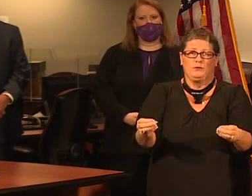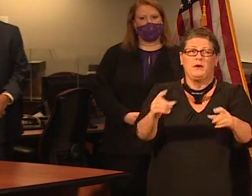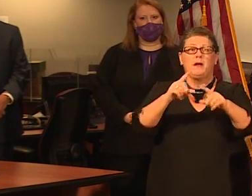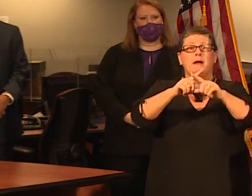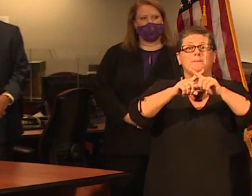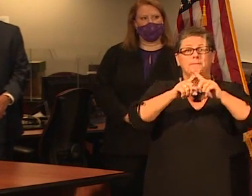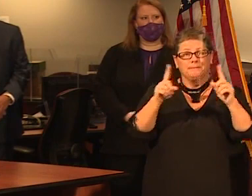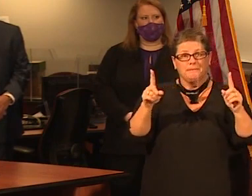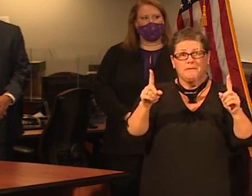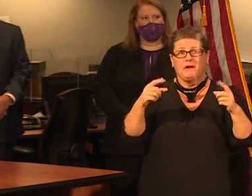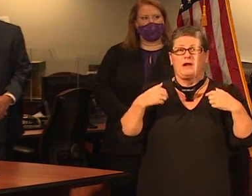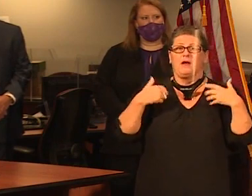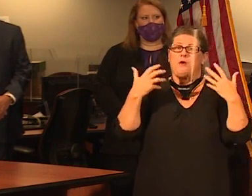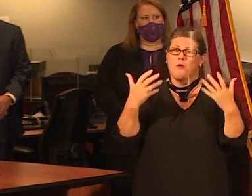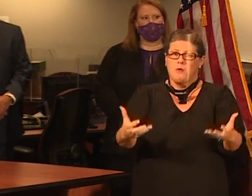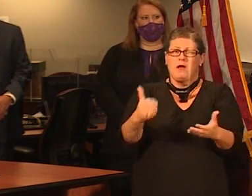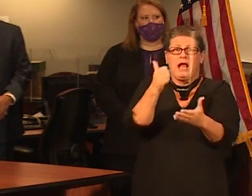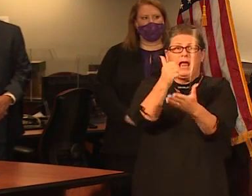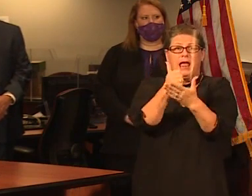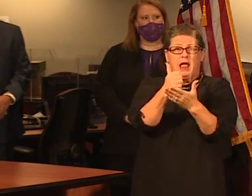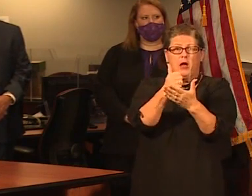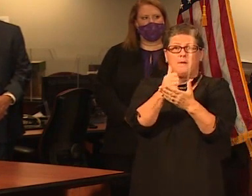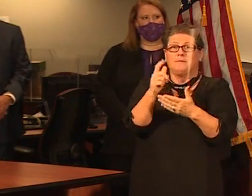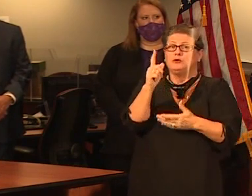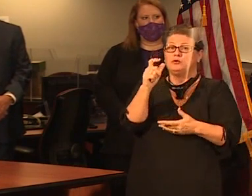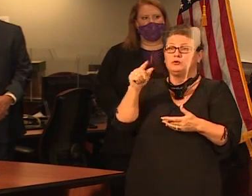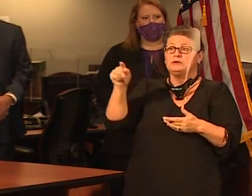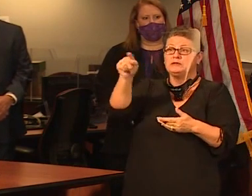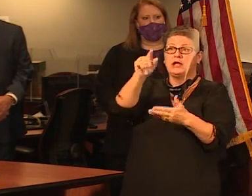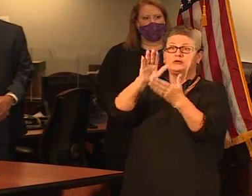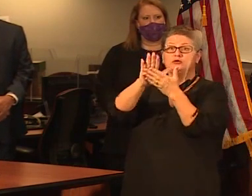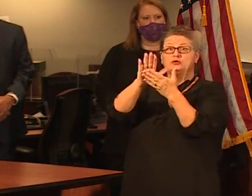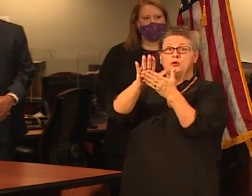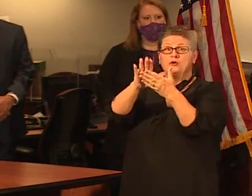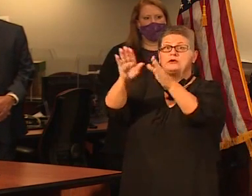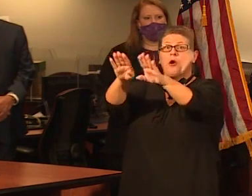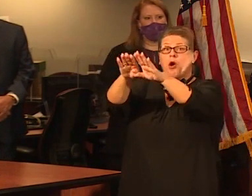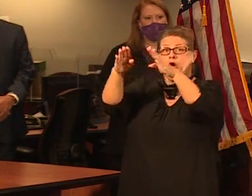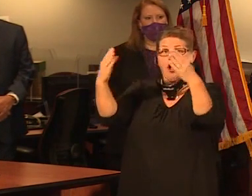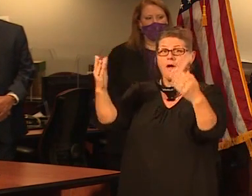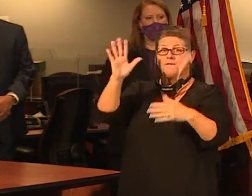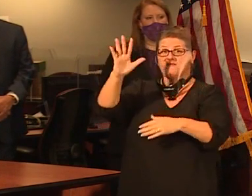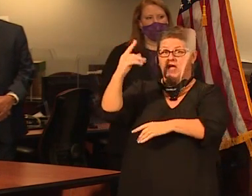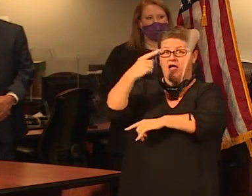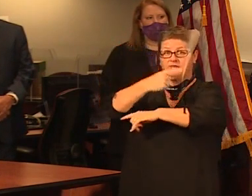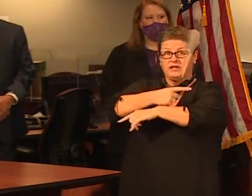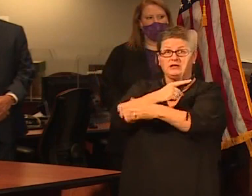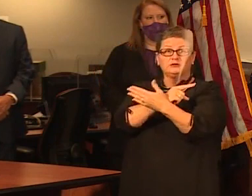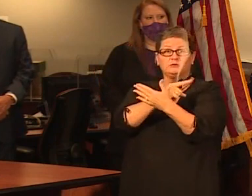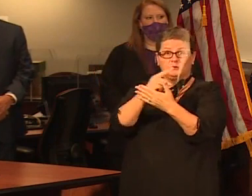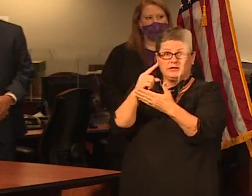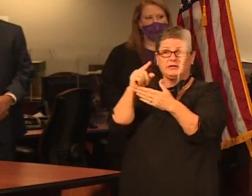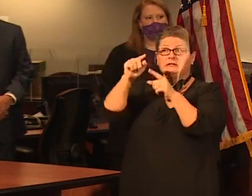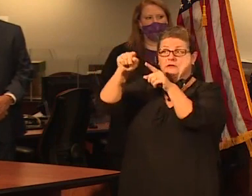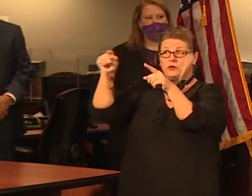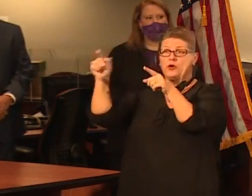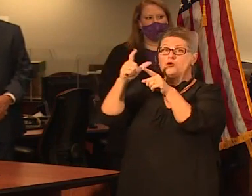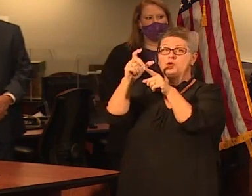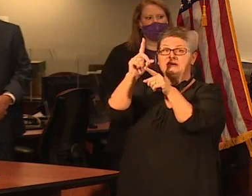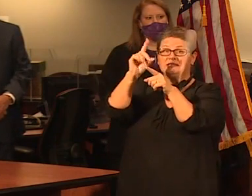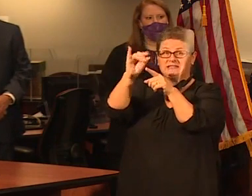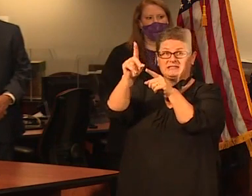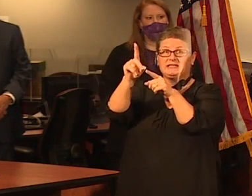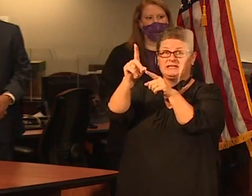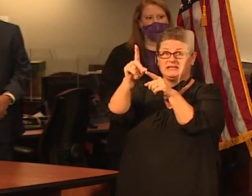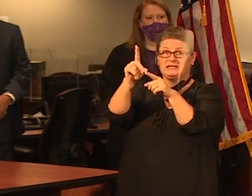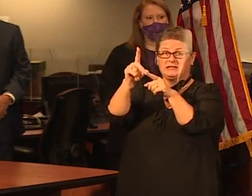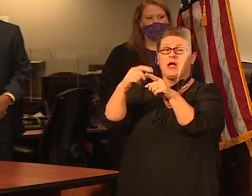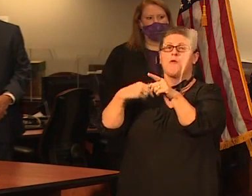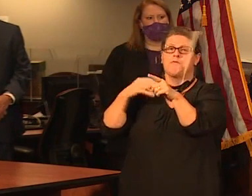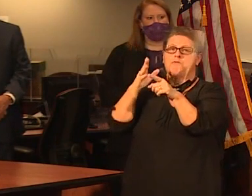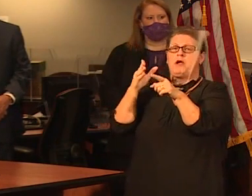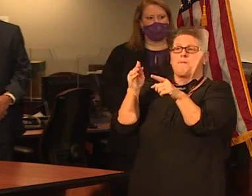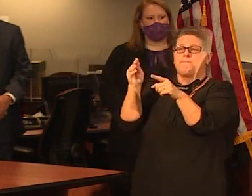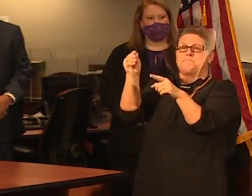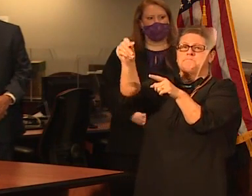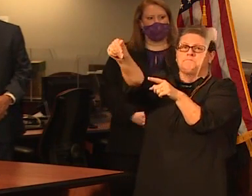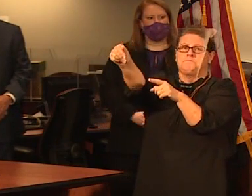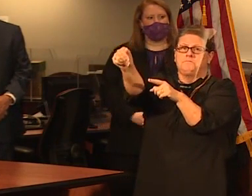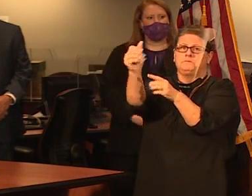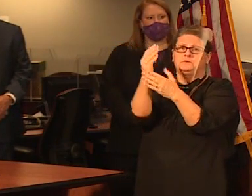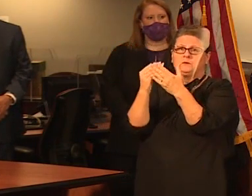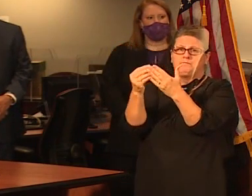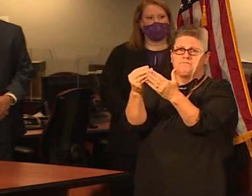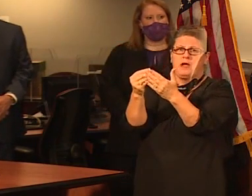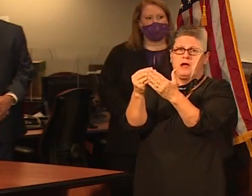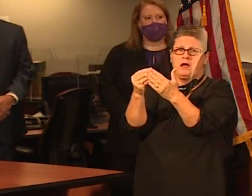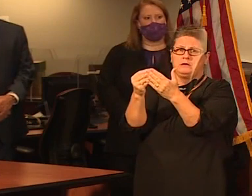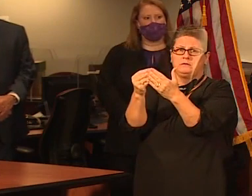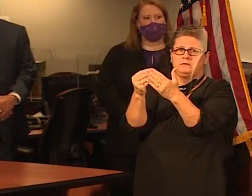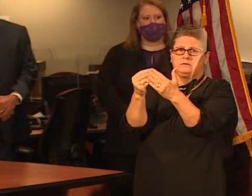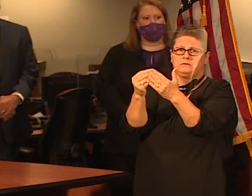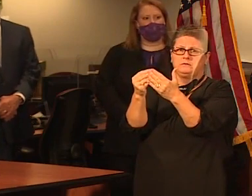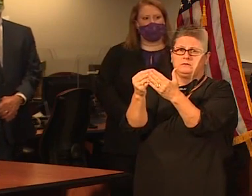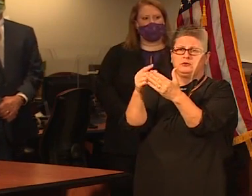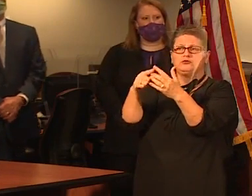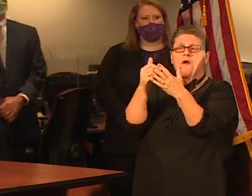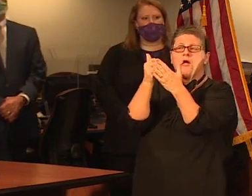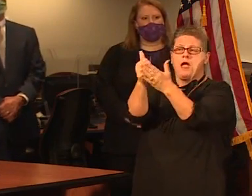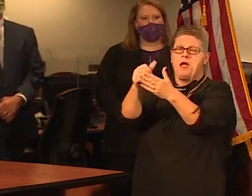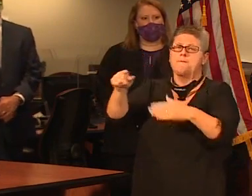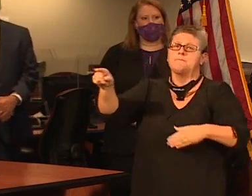WHAT I CAN DO, HOWEVER, IS TO HELP THOSE SCHOOLS WHICH HAVE OPENED FOR FACE-TO-FACE EDUCATION WITH THE COST OF DOING THAT.